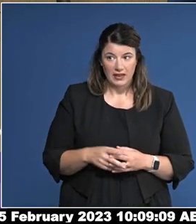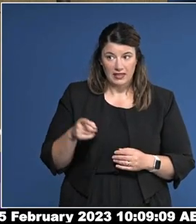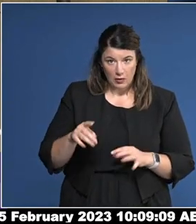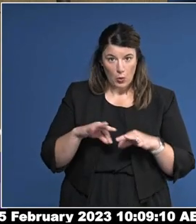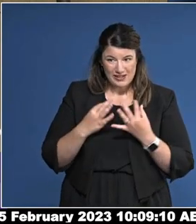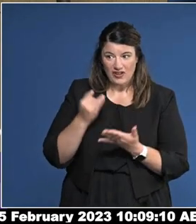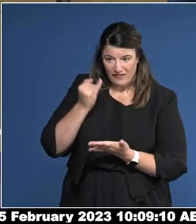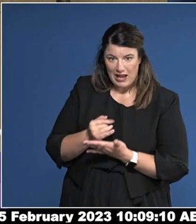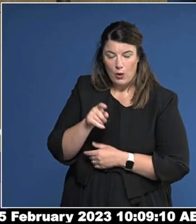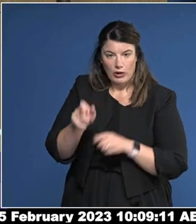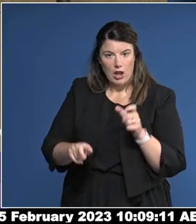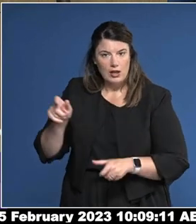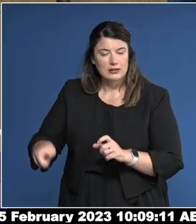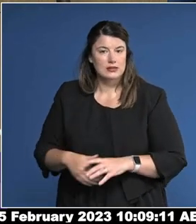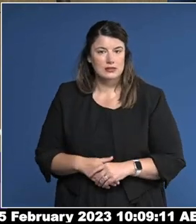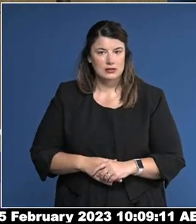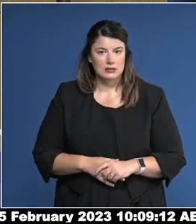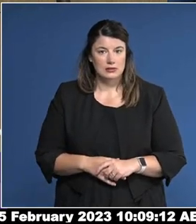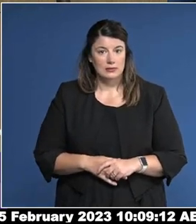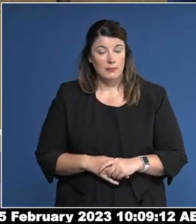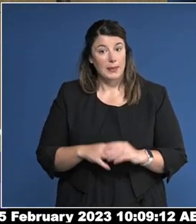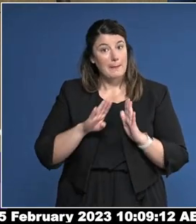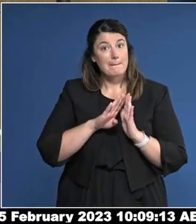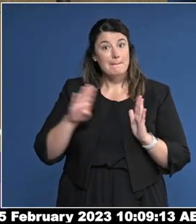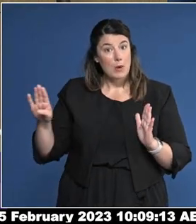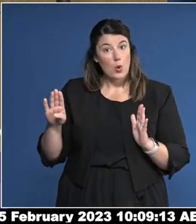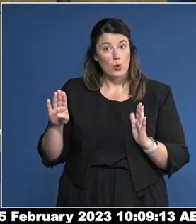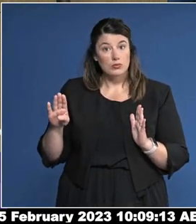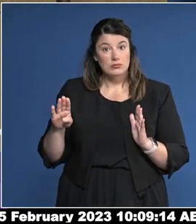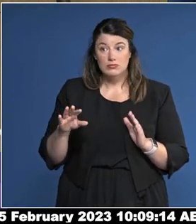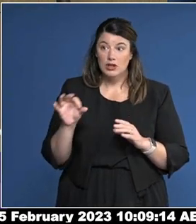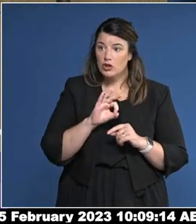The board, as Mr Hyland said yesterday, has issued no public statement or statement to